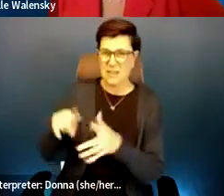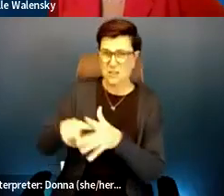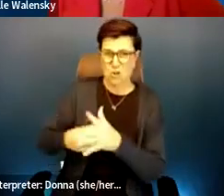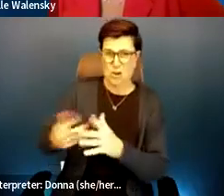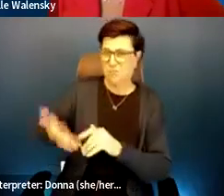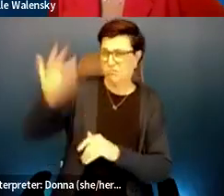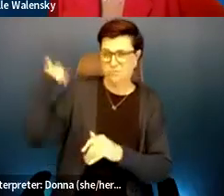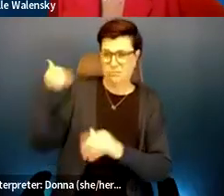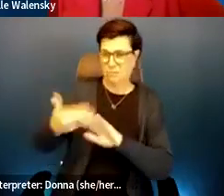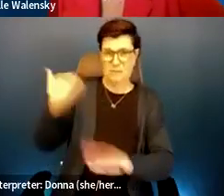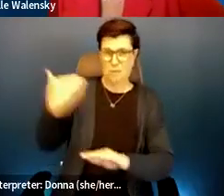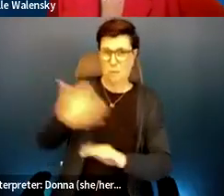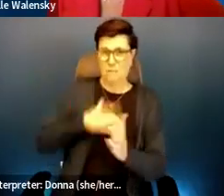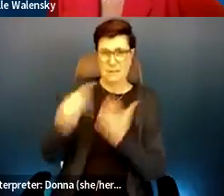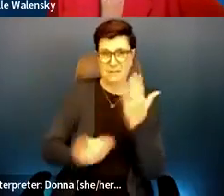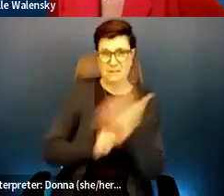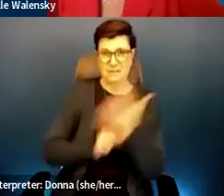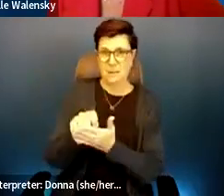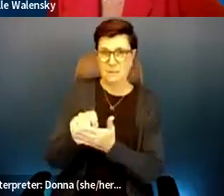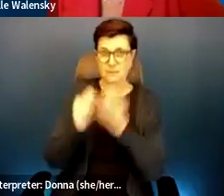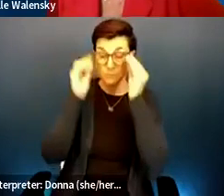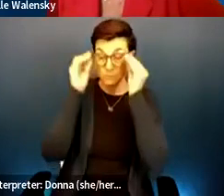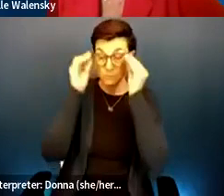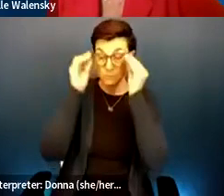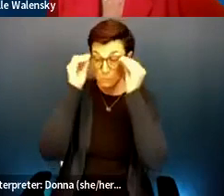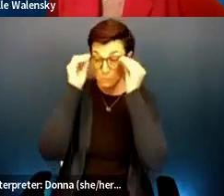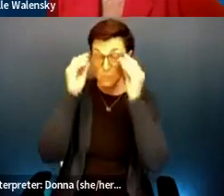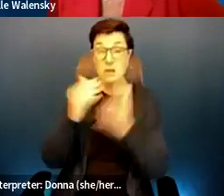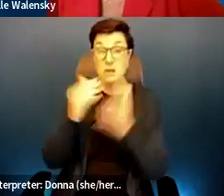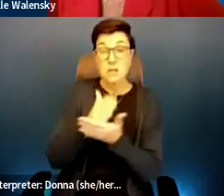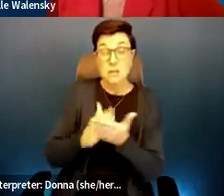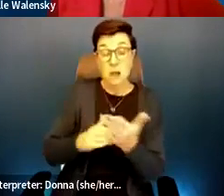There are areas where I want to strike a balance,